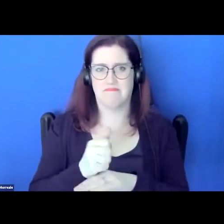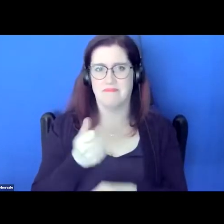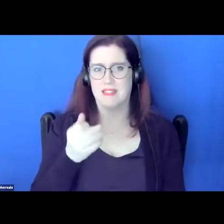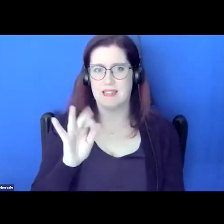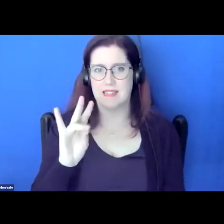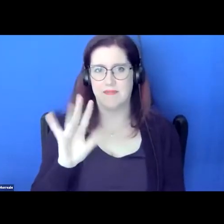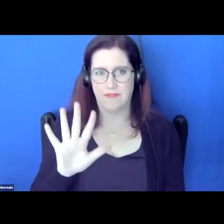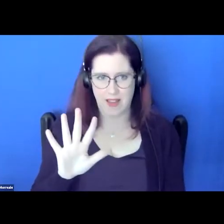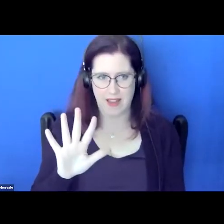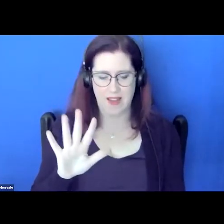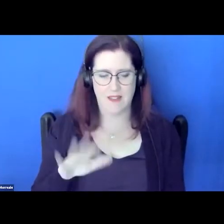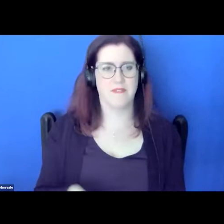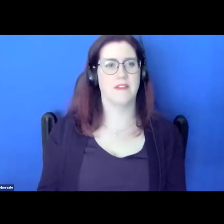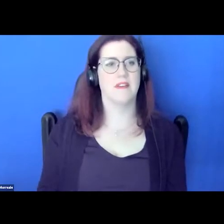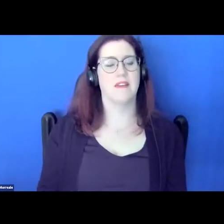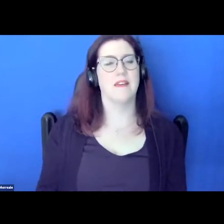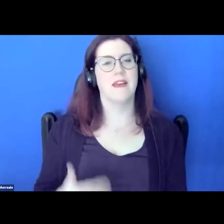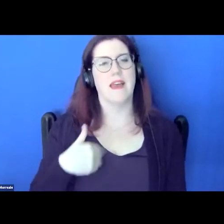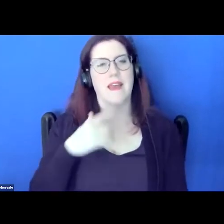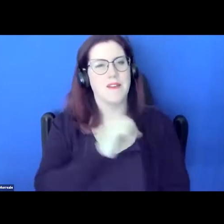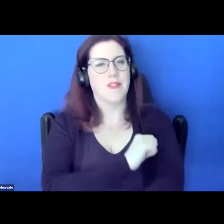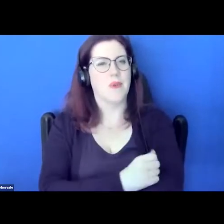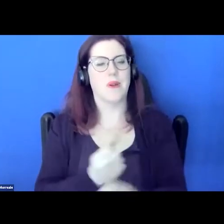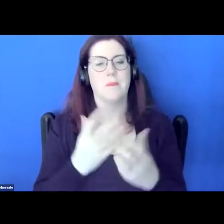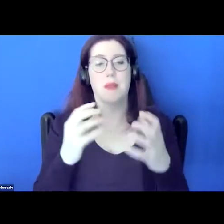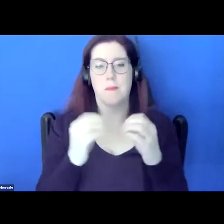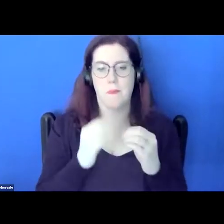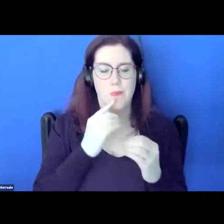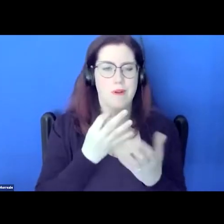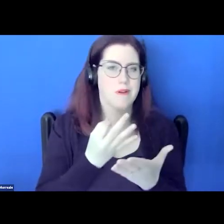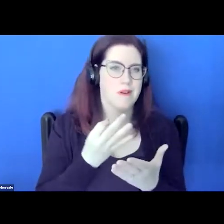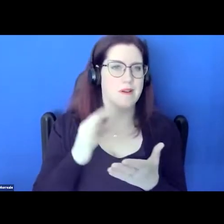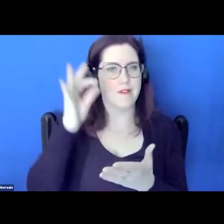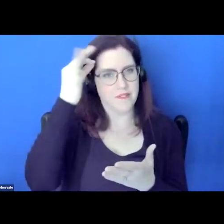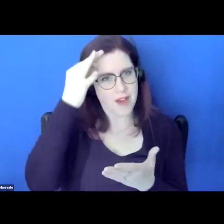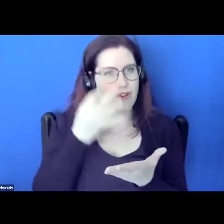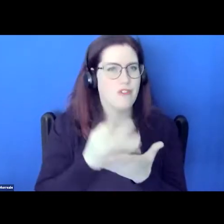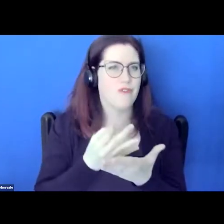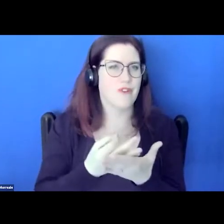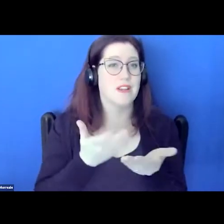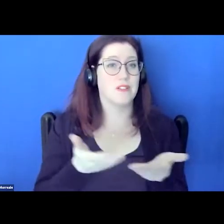and it gave authority to many more federal funding sources in tribal governments.